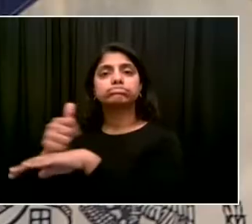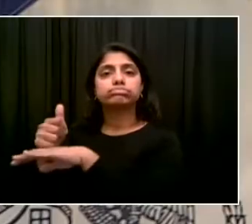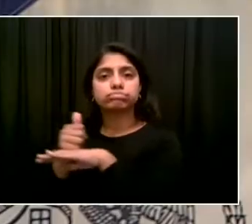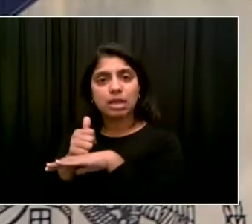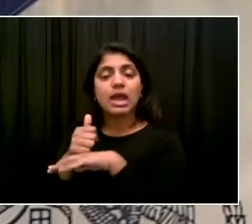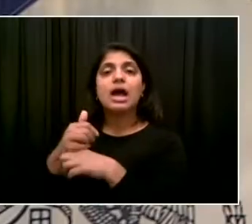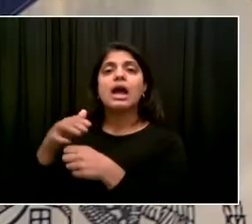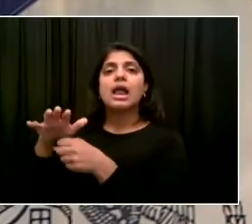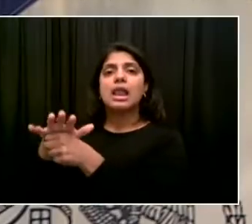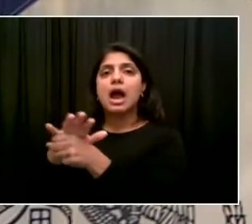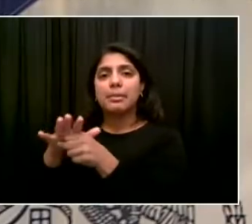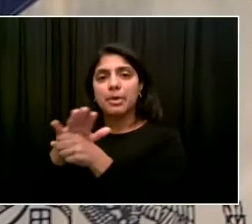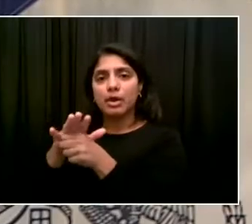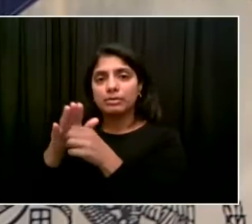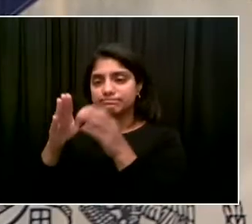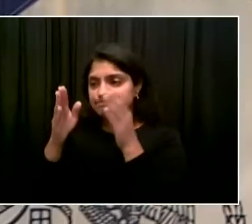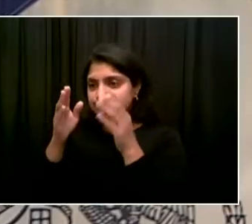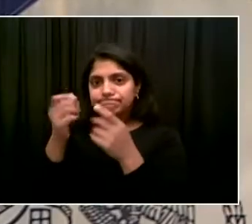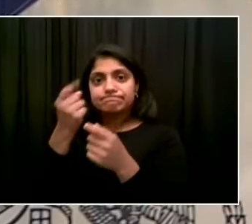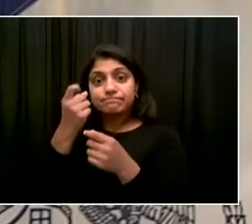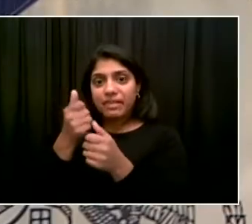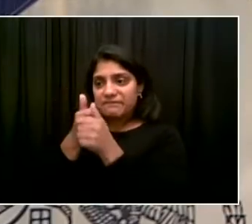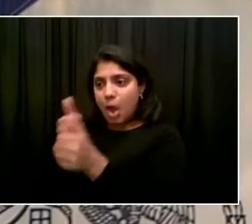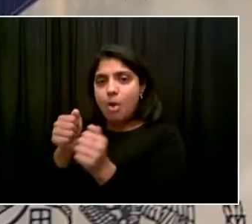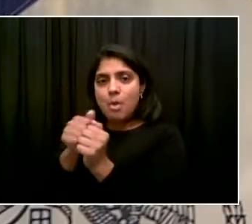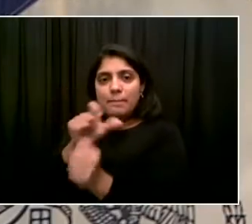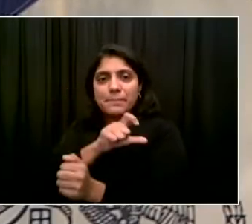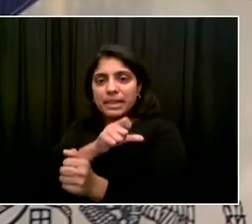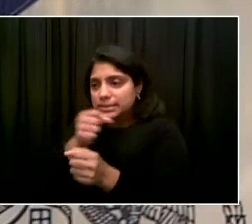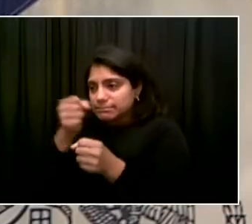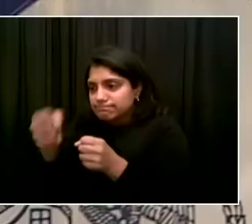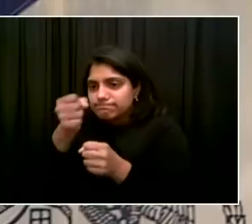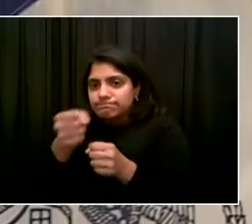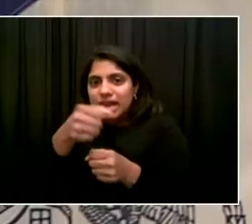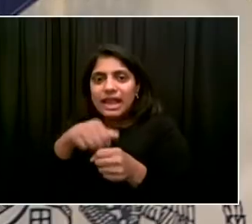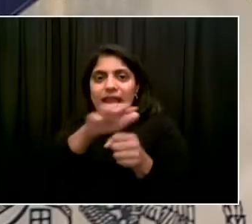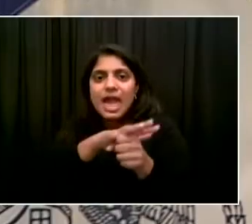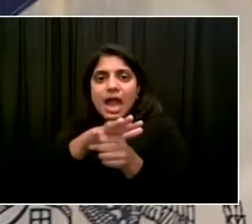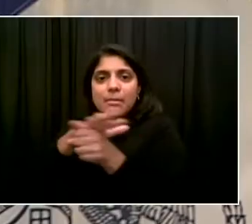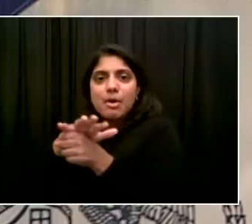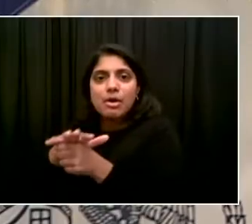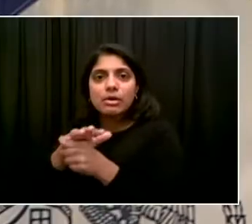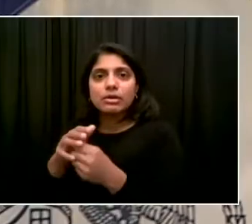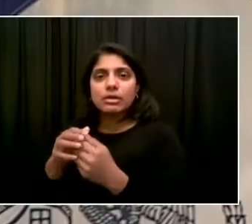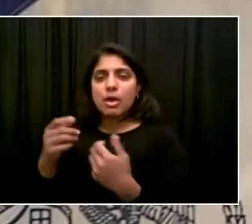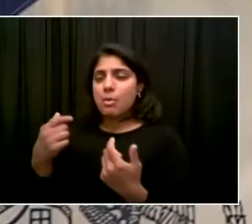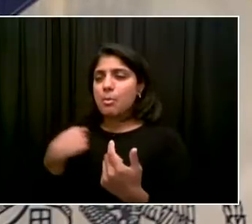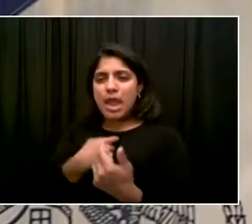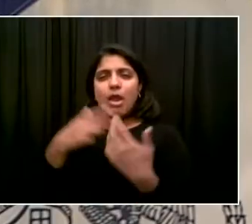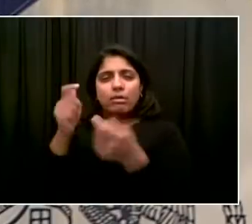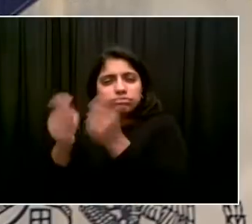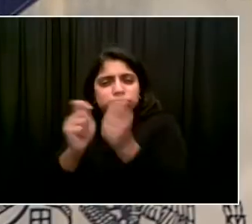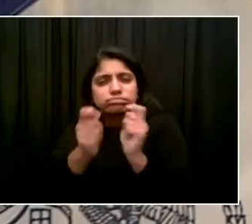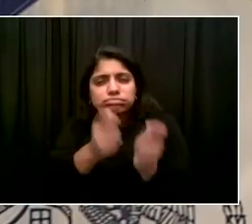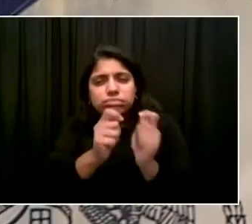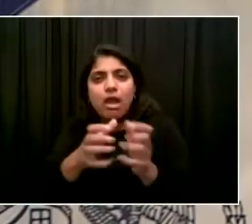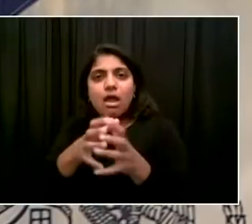NEIGHBORHOOD POLICING AND WITH ALL THOER CHANGES WE HAVE MADE THAT HE WILL BE ABLE TO CONTINUE TO MAKE